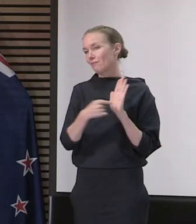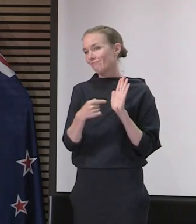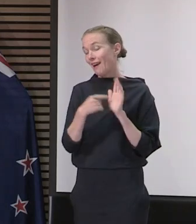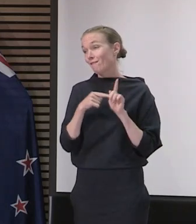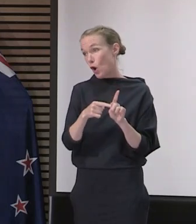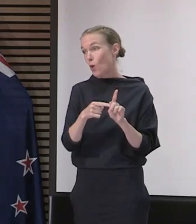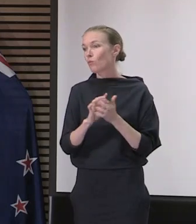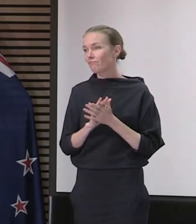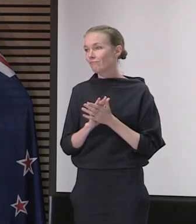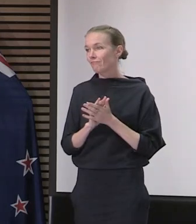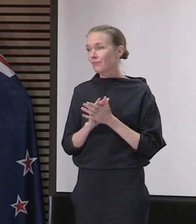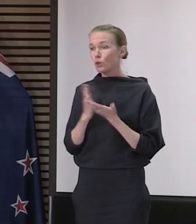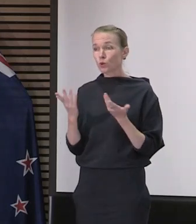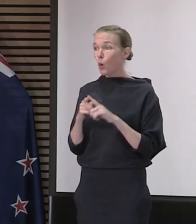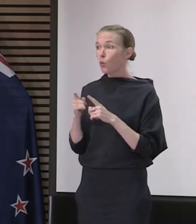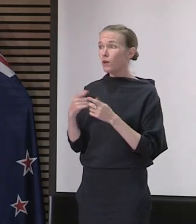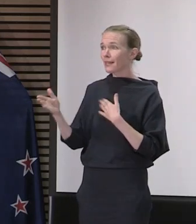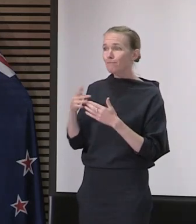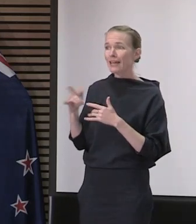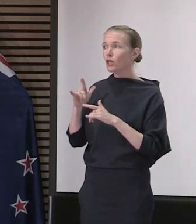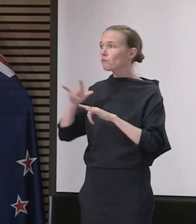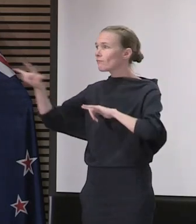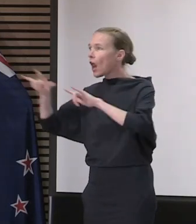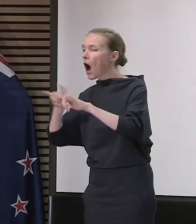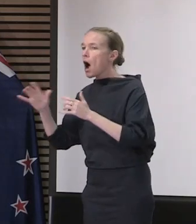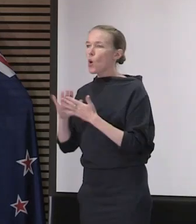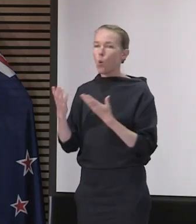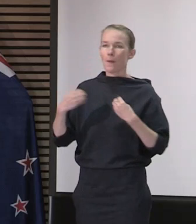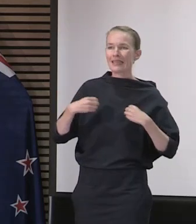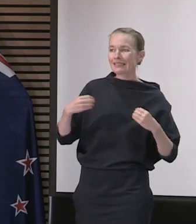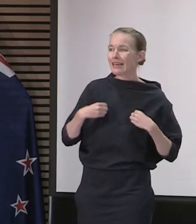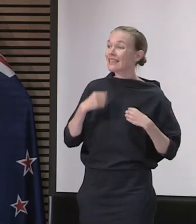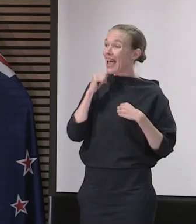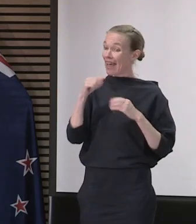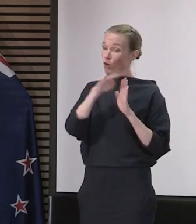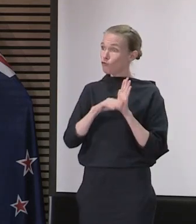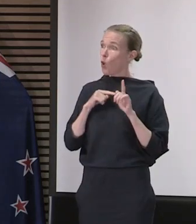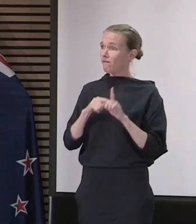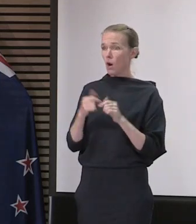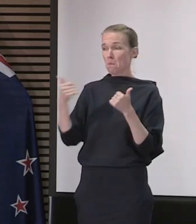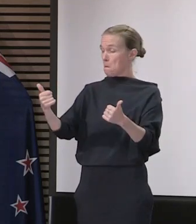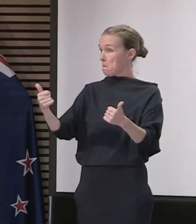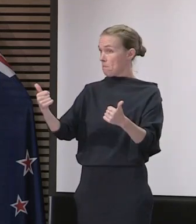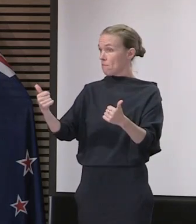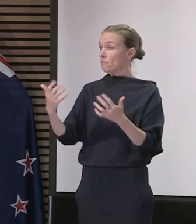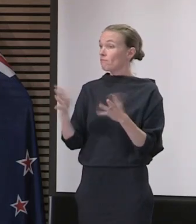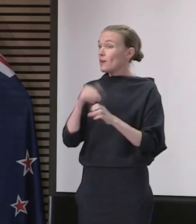previous response that the concern would be if we were